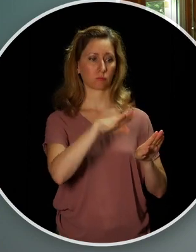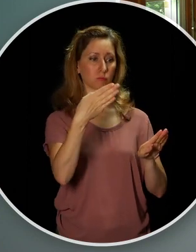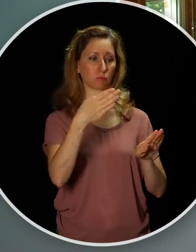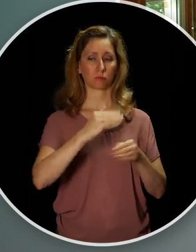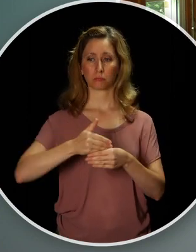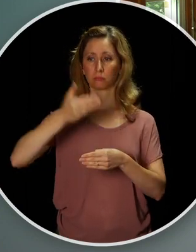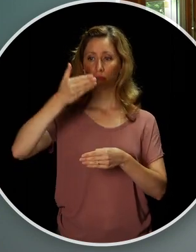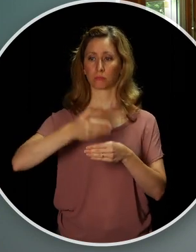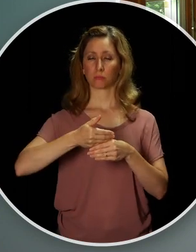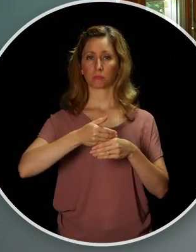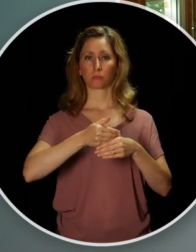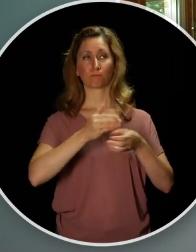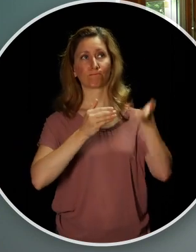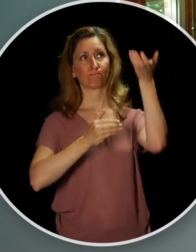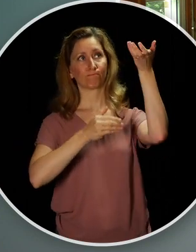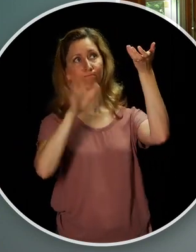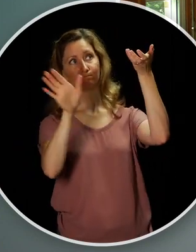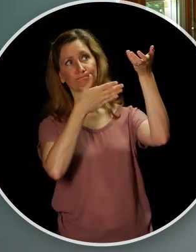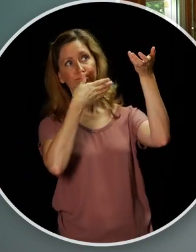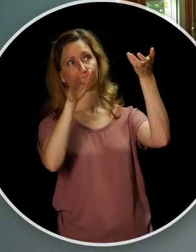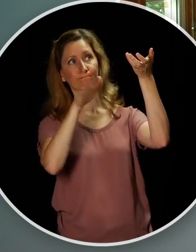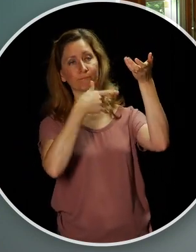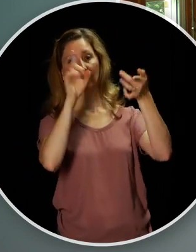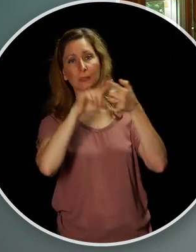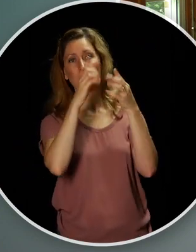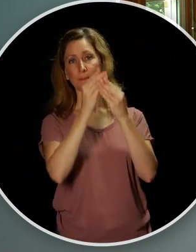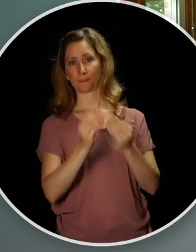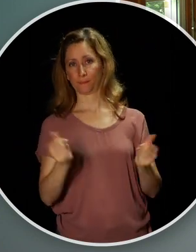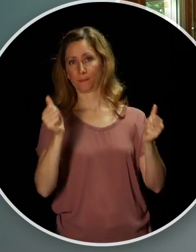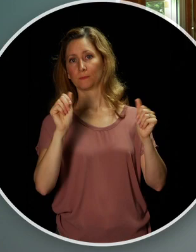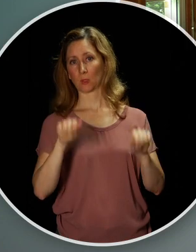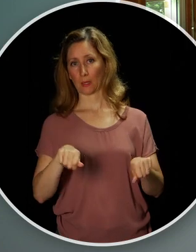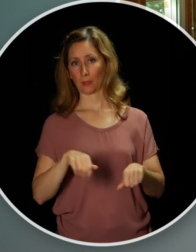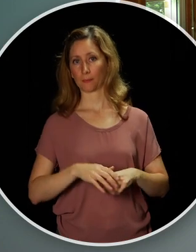or you can fan the air around the smoke alarm with a newspaper or towel.